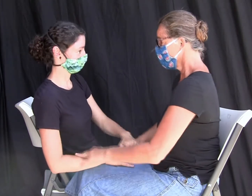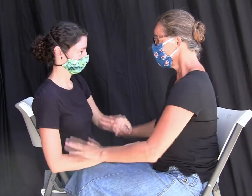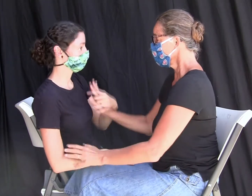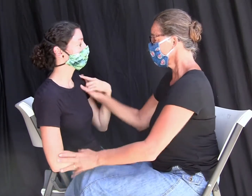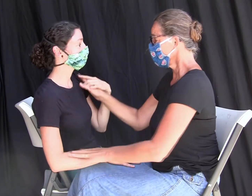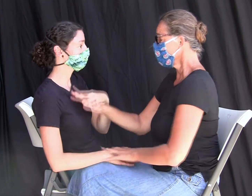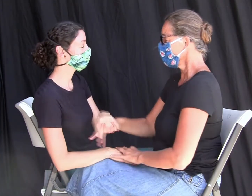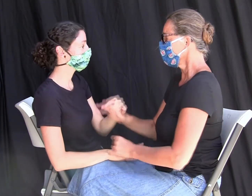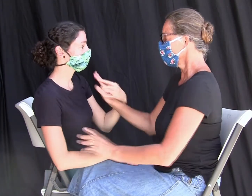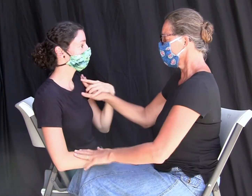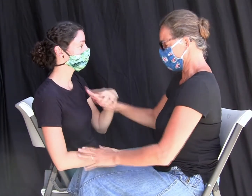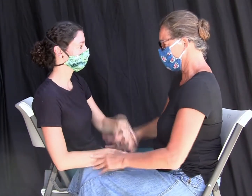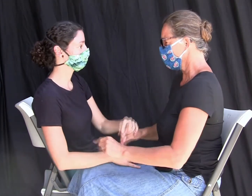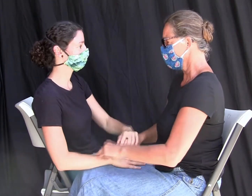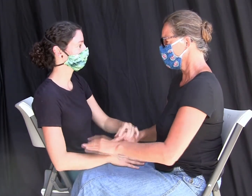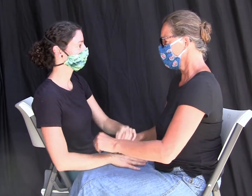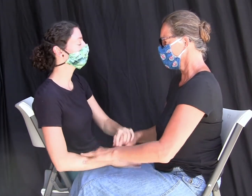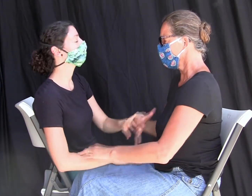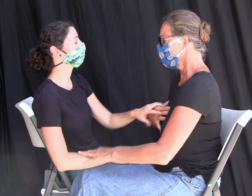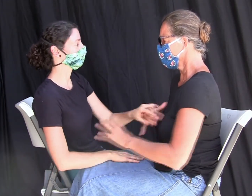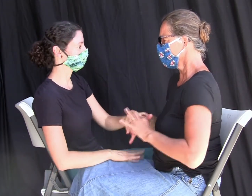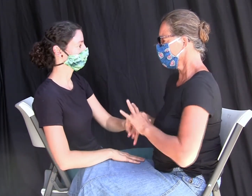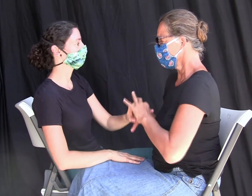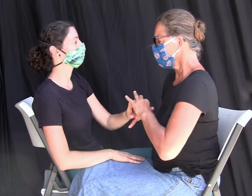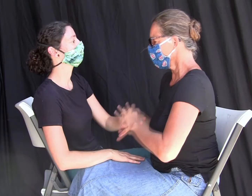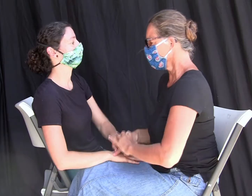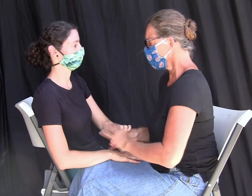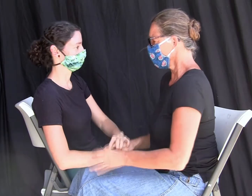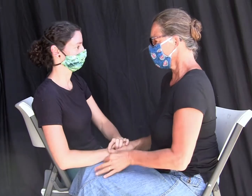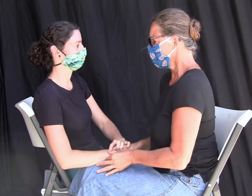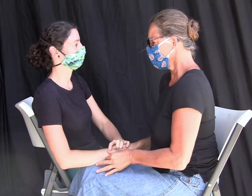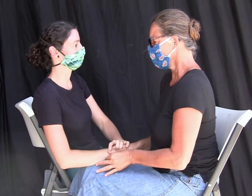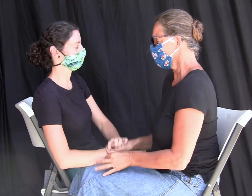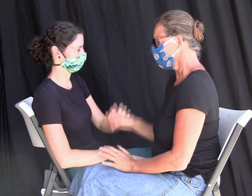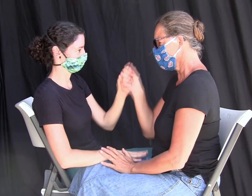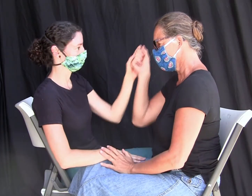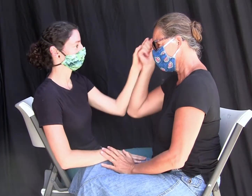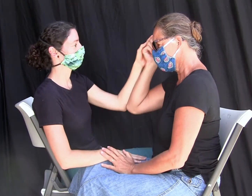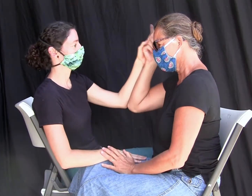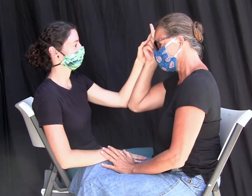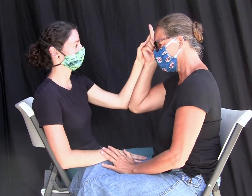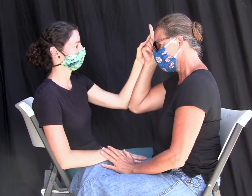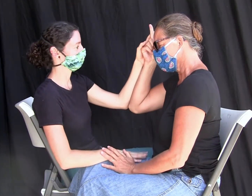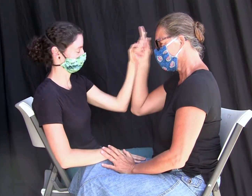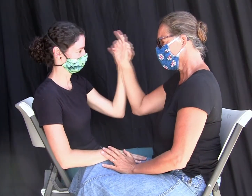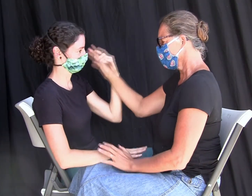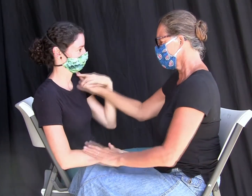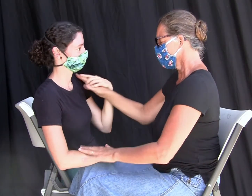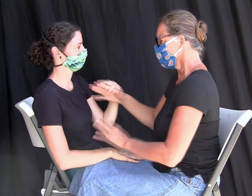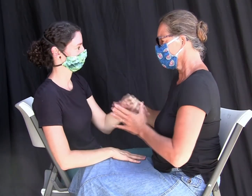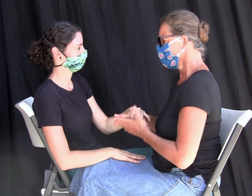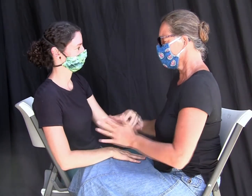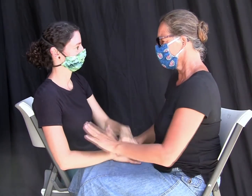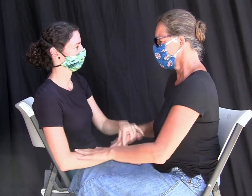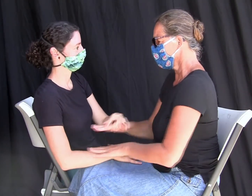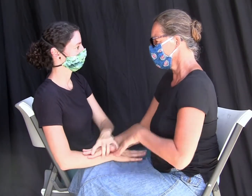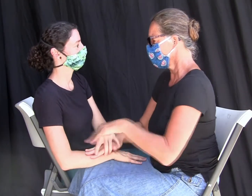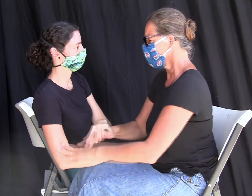and experienced, and can acquire information that they readily understand. Hearing people generally engage through spoken language